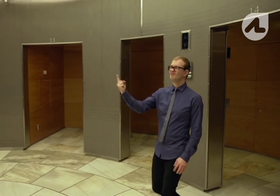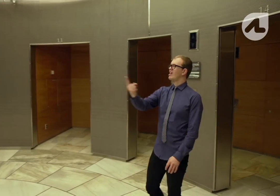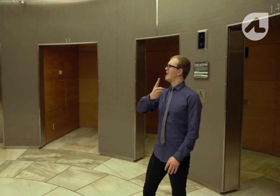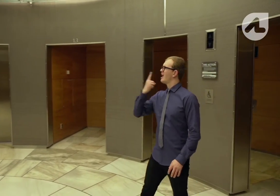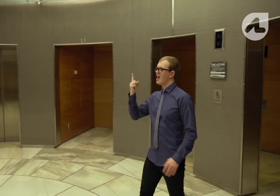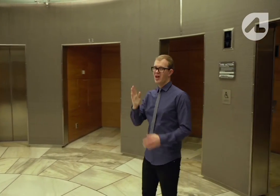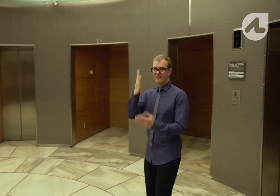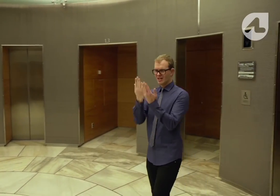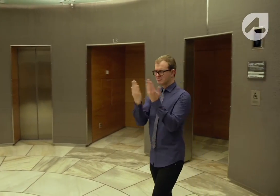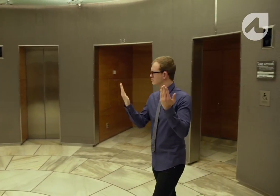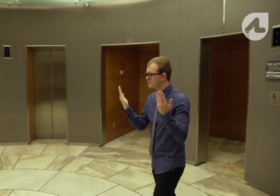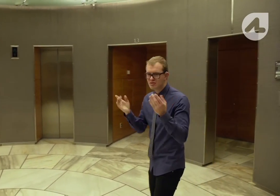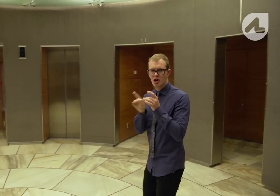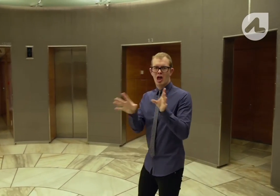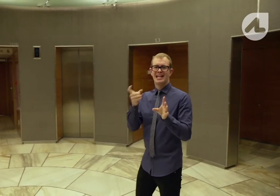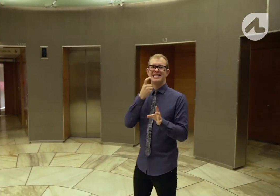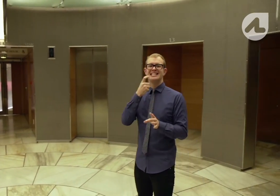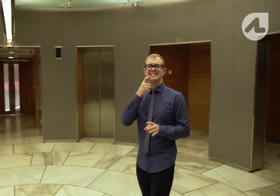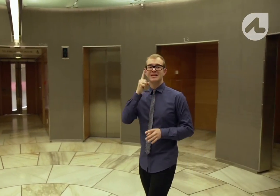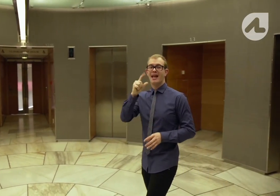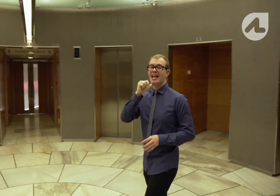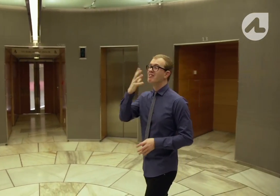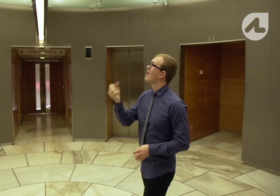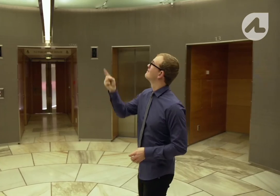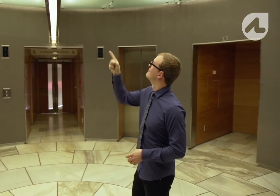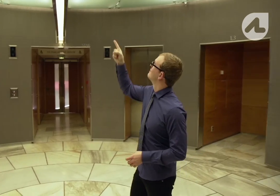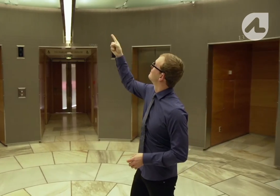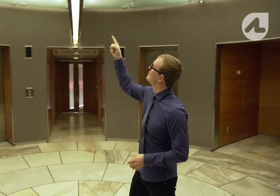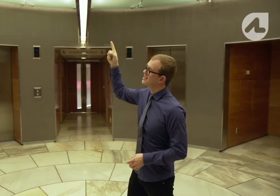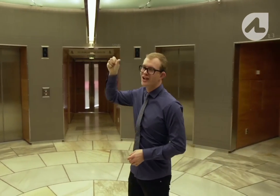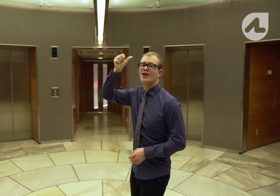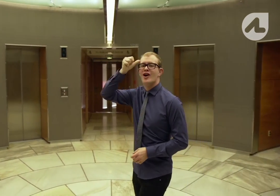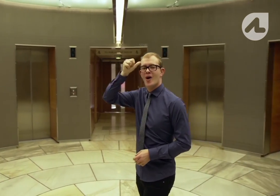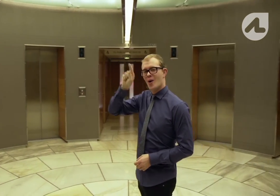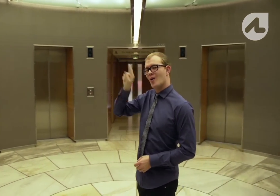It is easy for visitors to get lost... ...but if they look up, and see the sign pointing north...